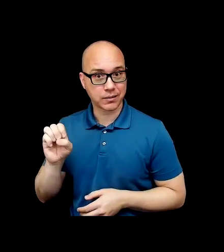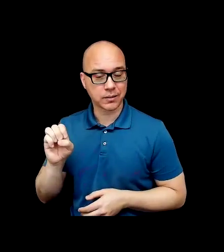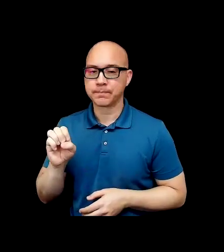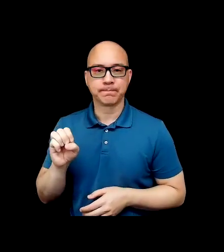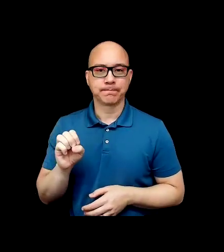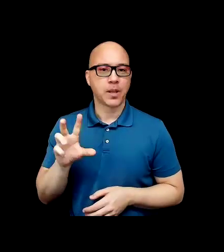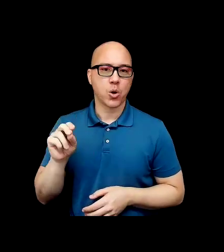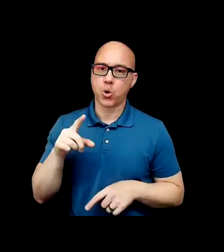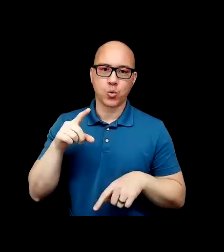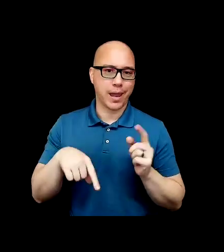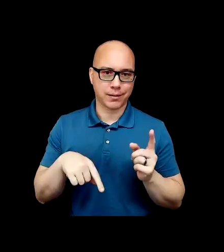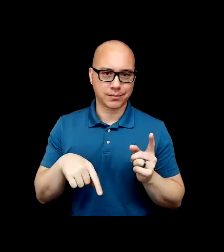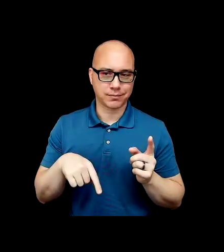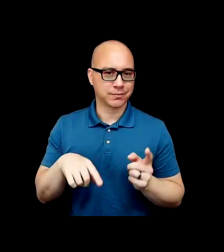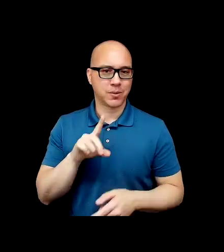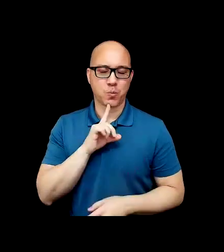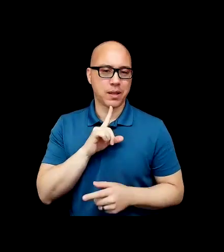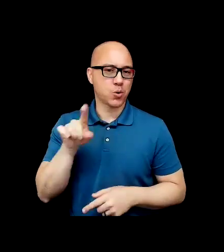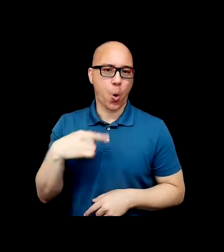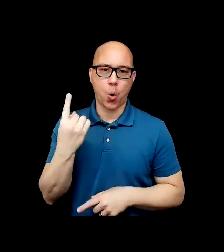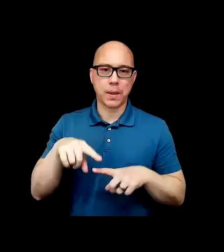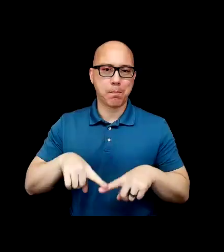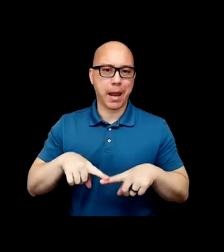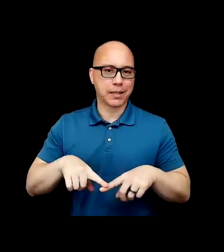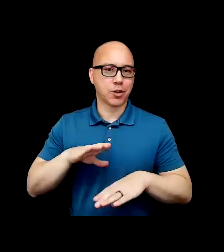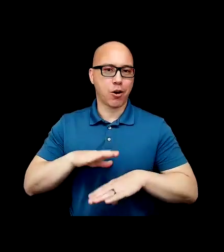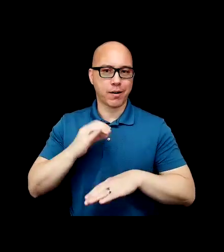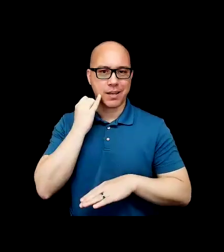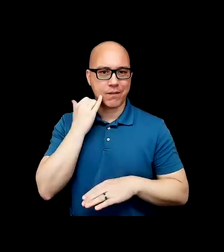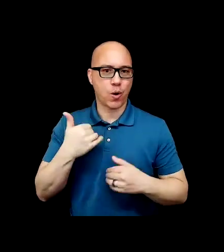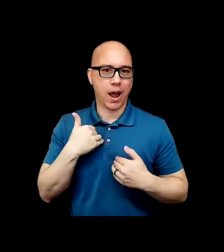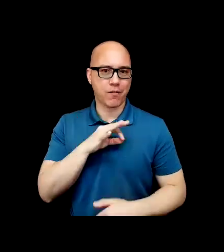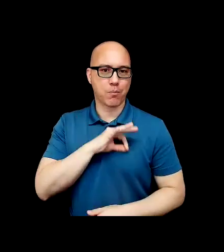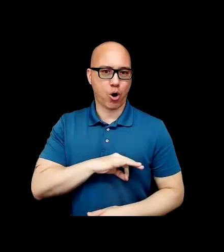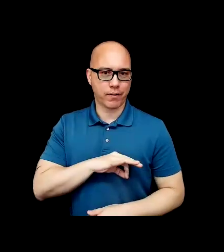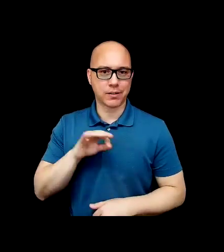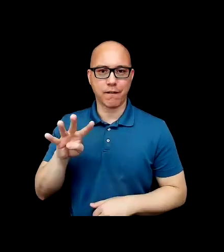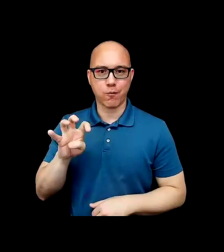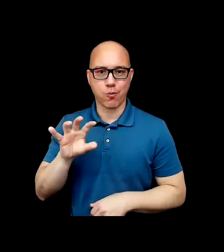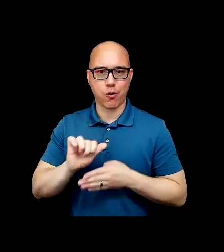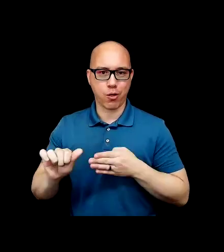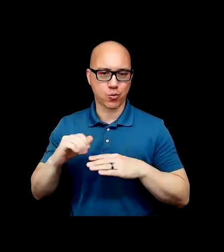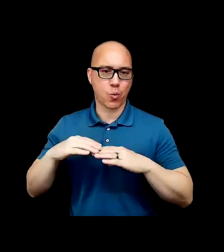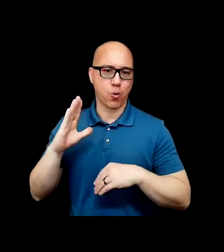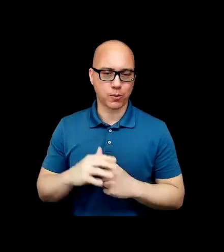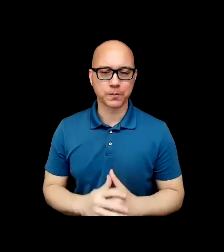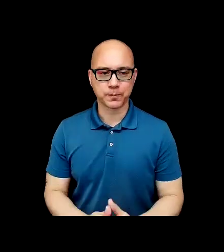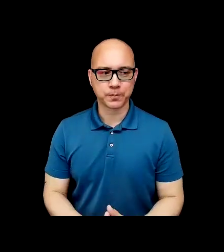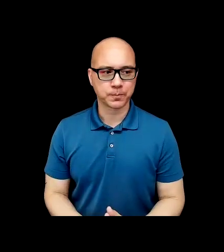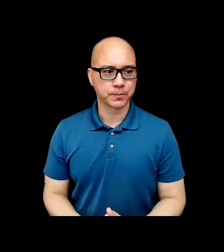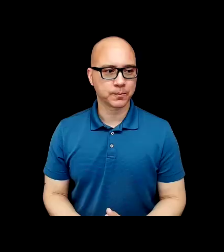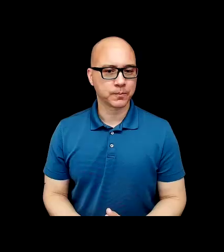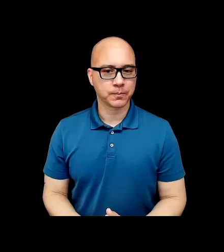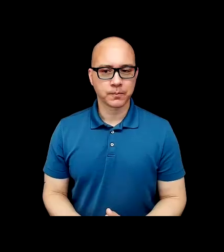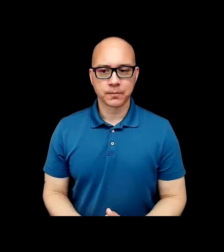Security. It is just based off of whether or not you have profits of $400 or more.